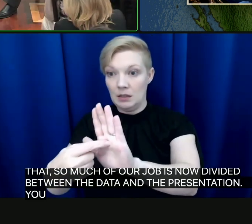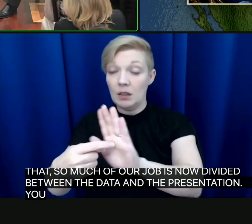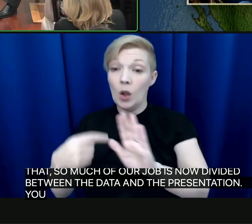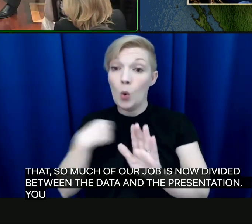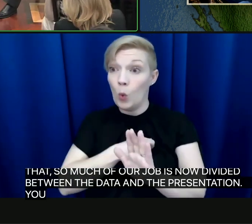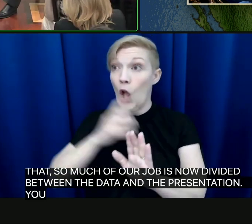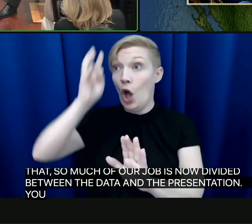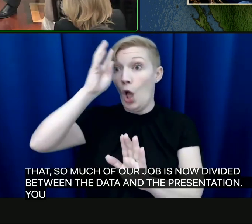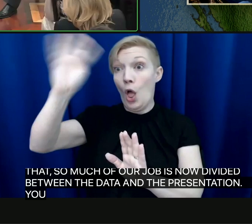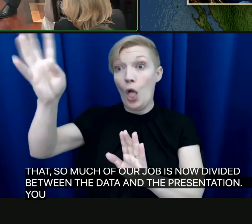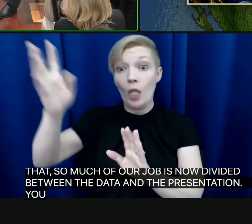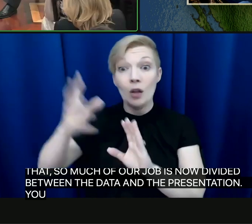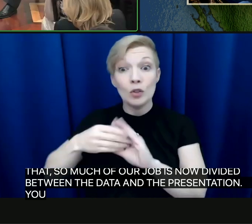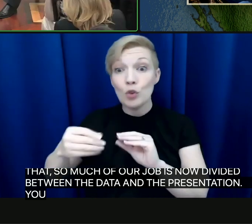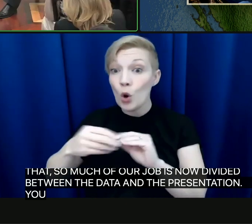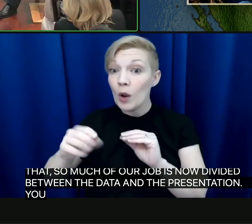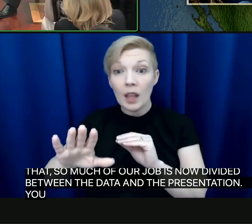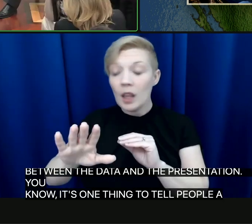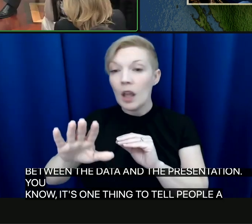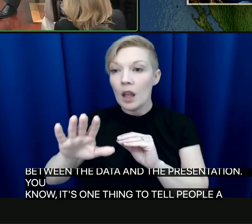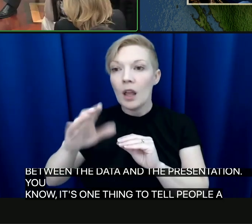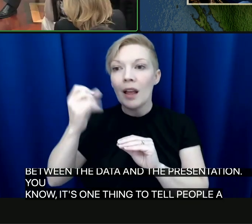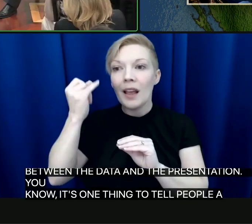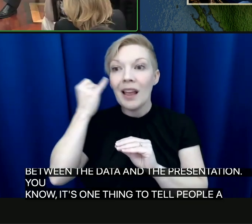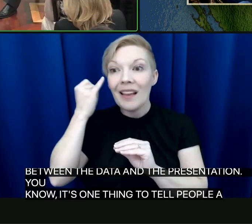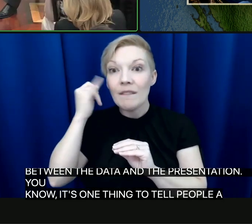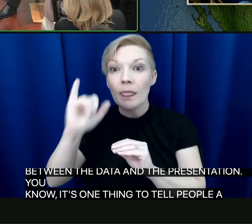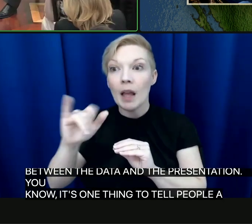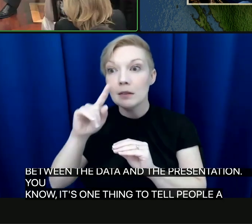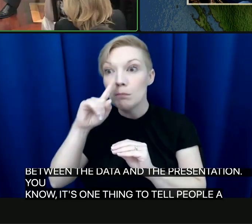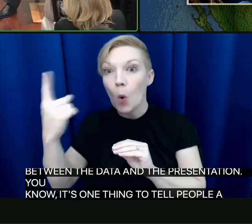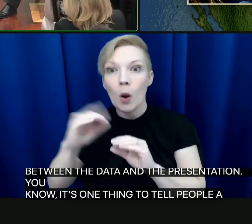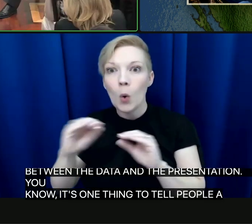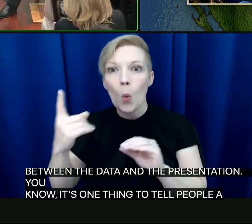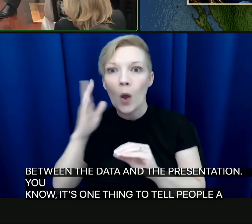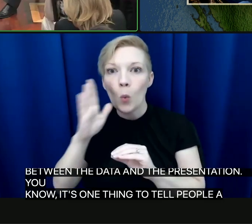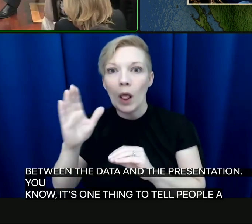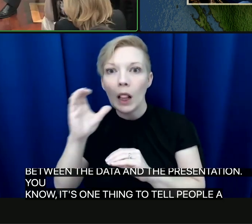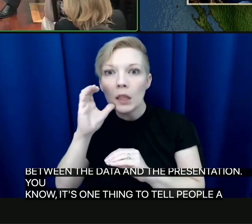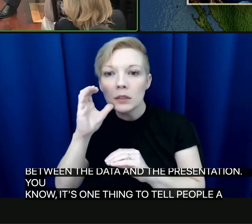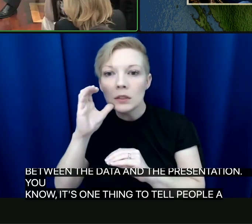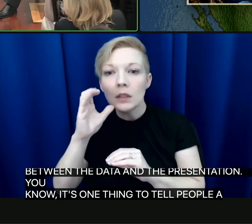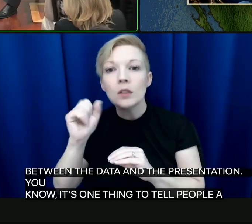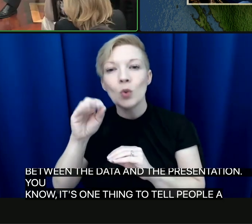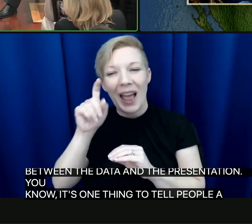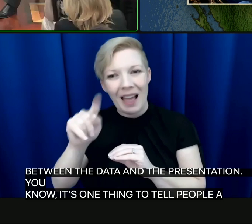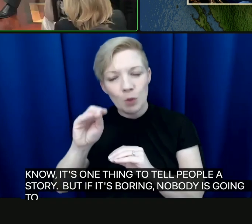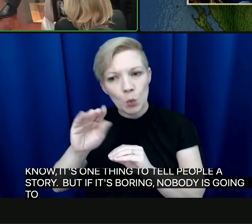but if it's boring, nobody's going to listen to it. And so I think you have to, in a sense, make it compelling.